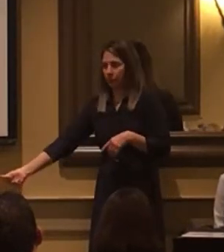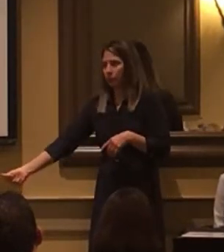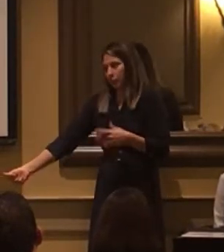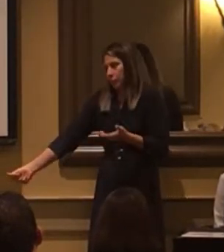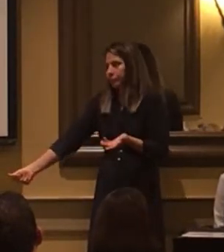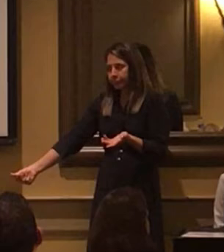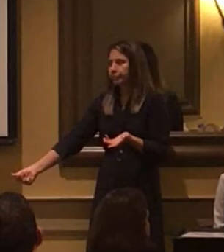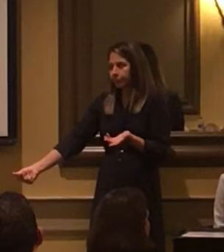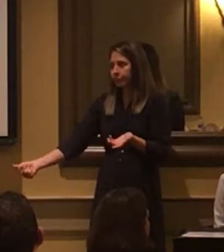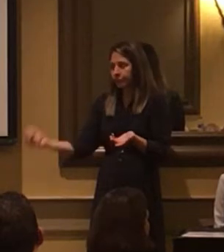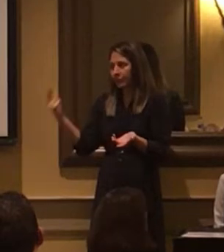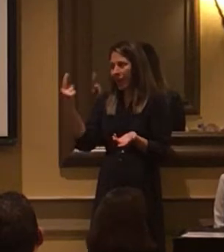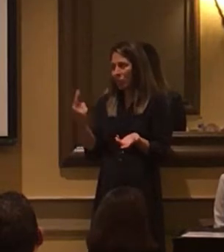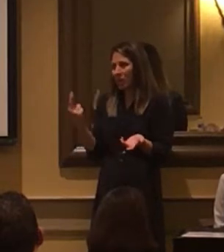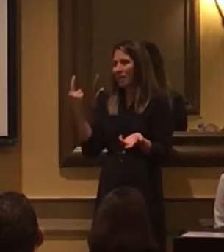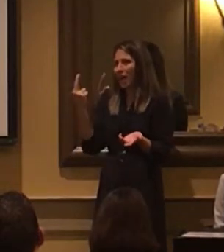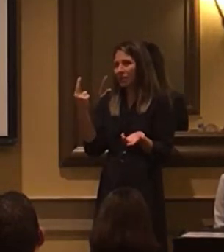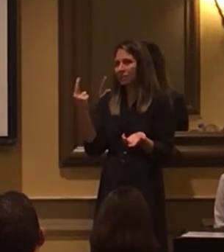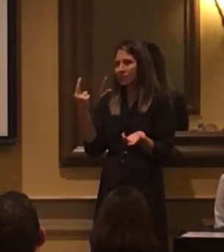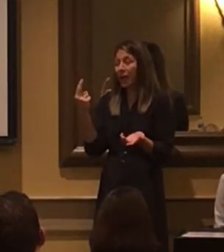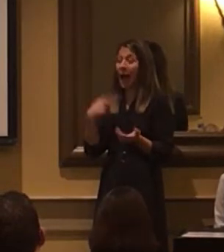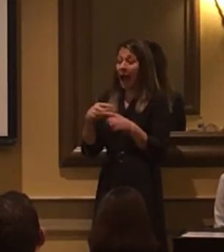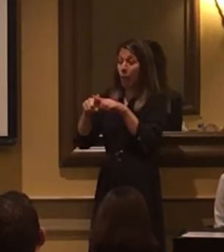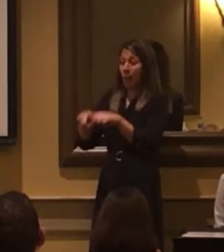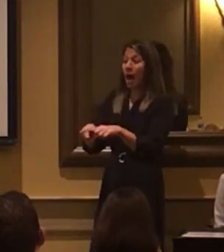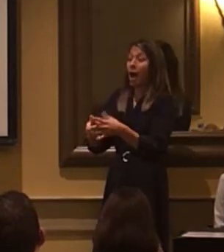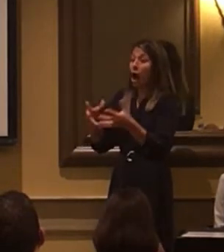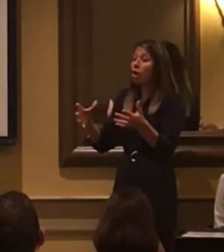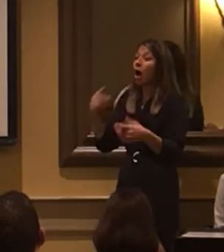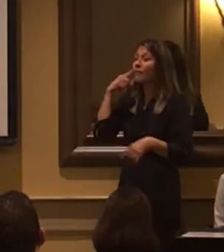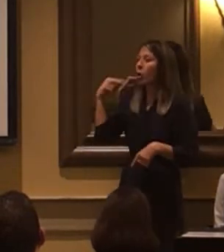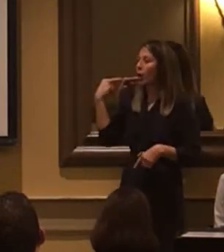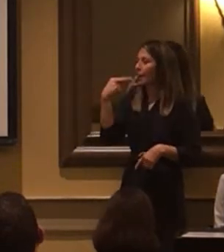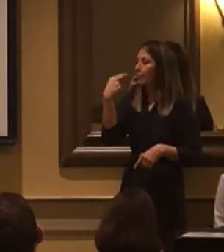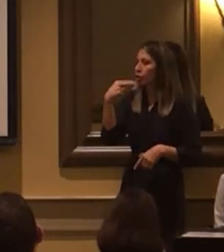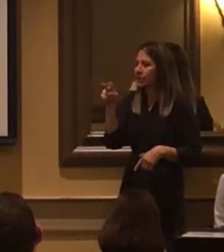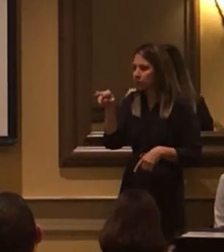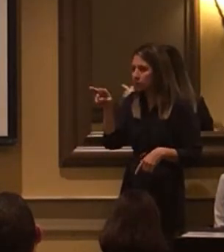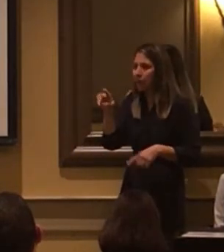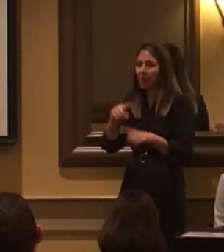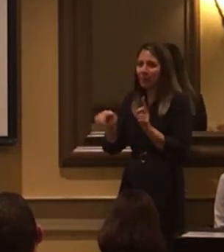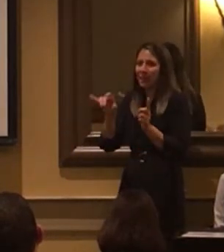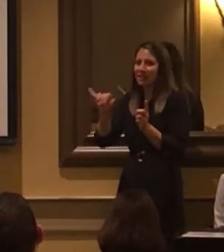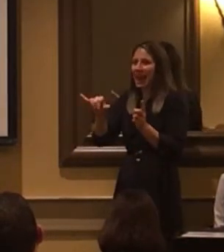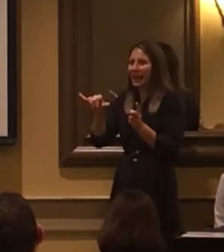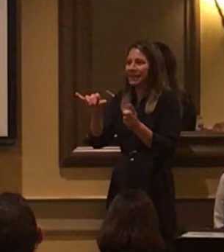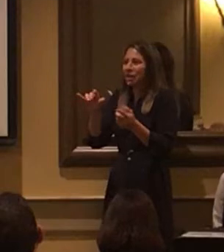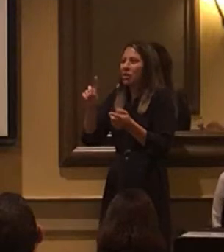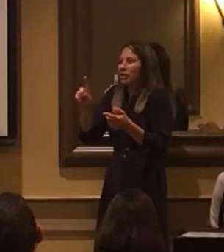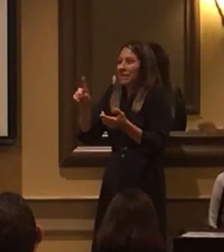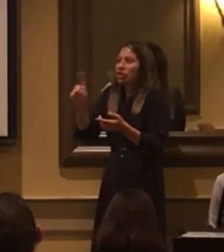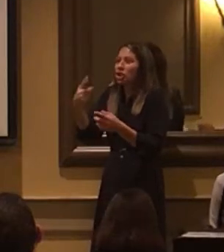And so I rely very heavily on lip-reading but lip-reading can only get me so far.